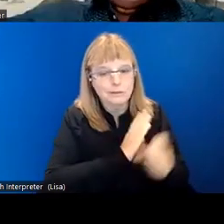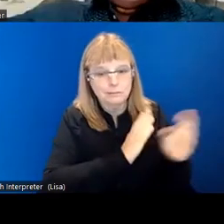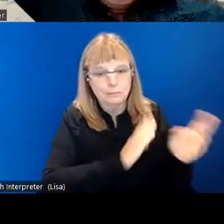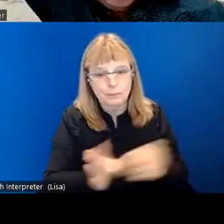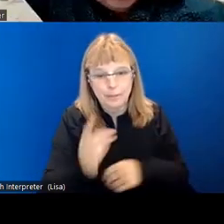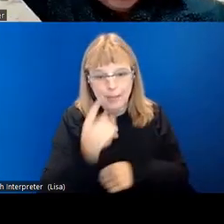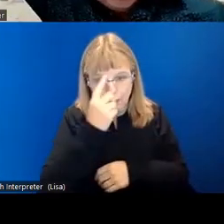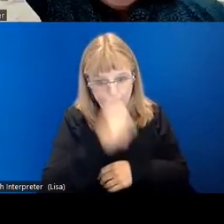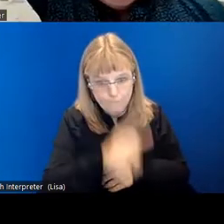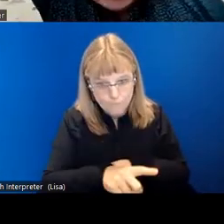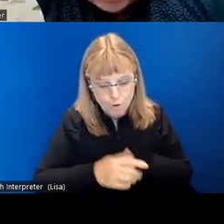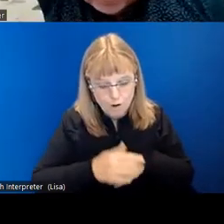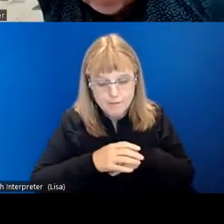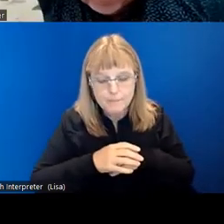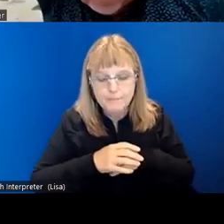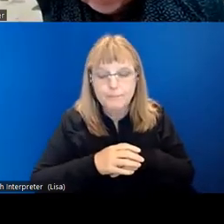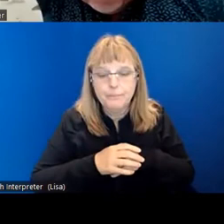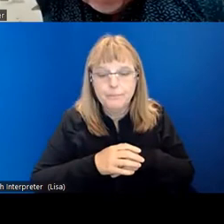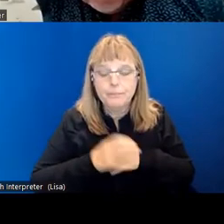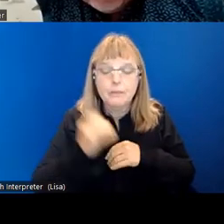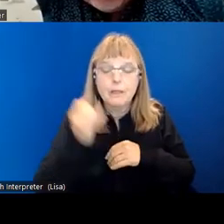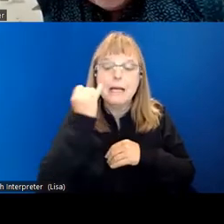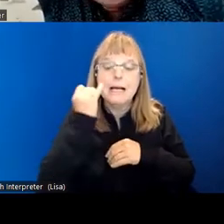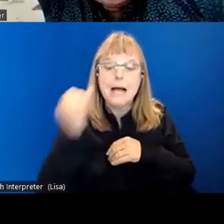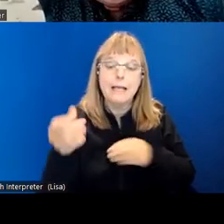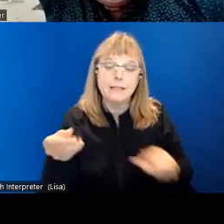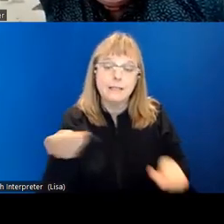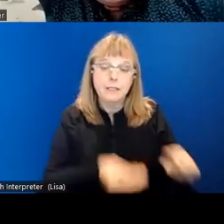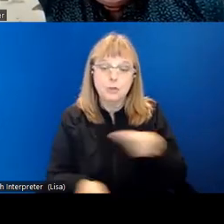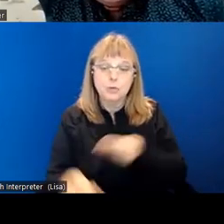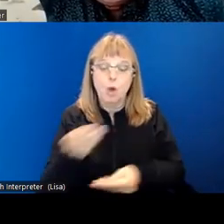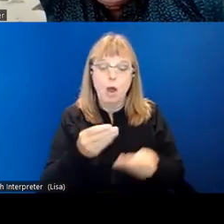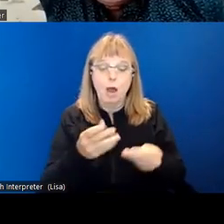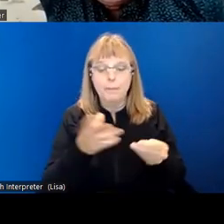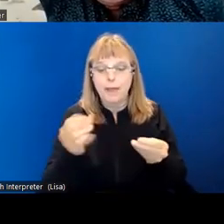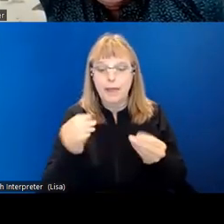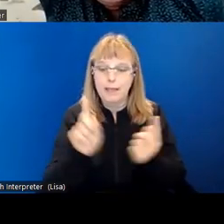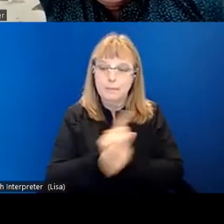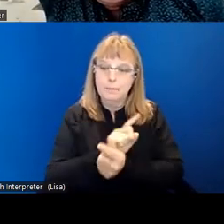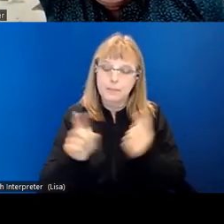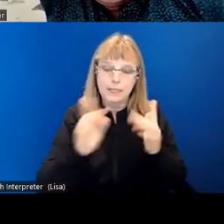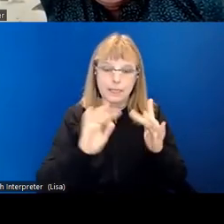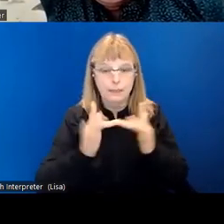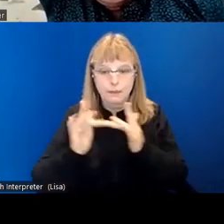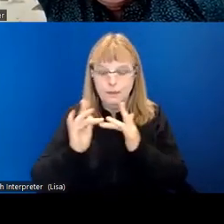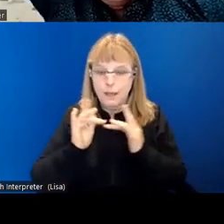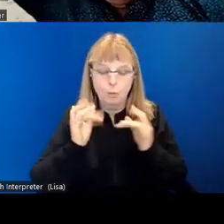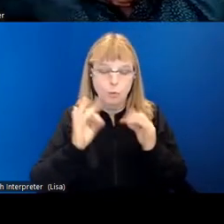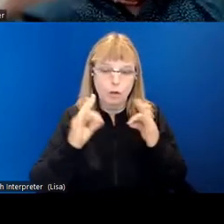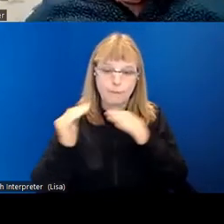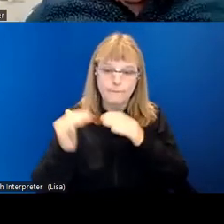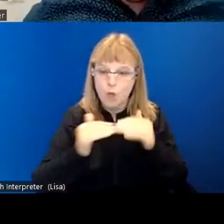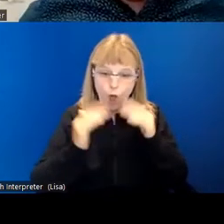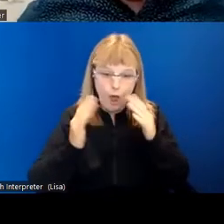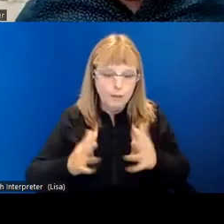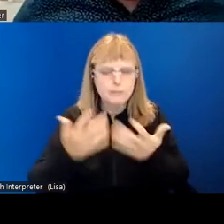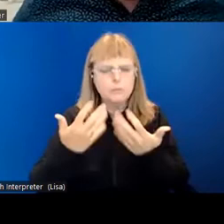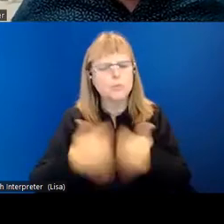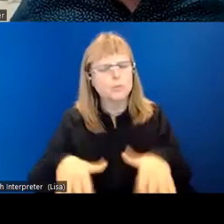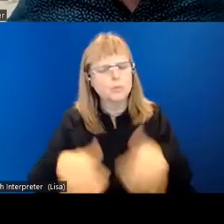And just Idea Swap and just meeting this network of artists and colleagues in New England was so helpful for me